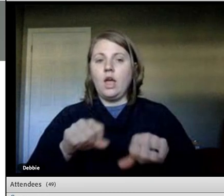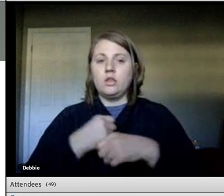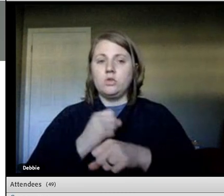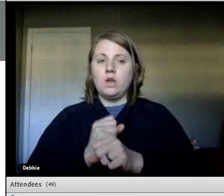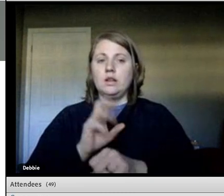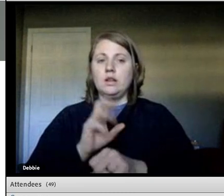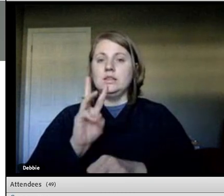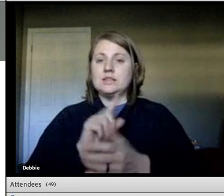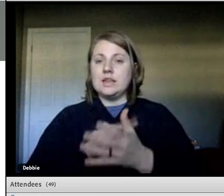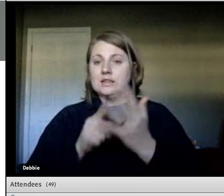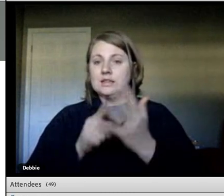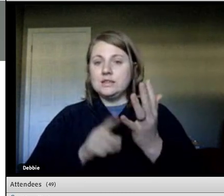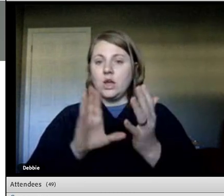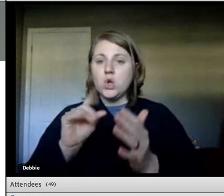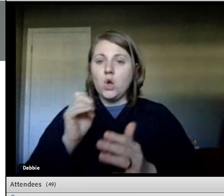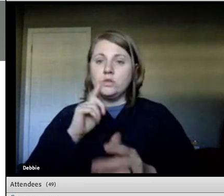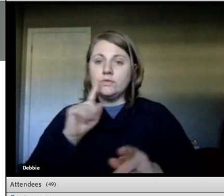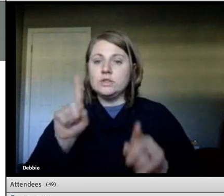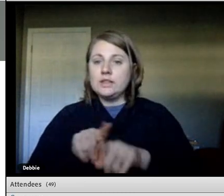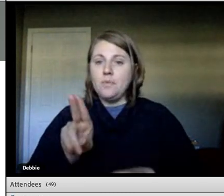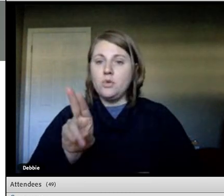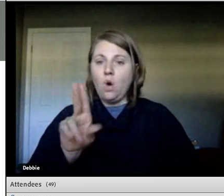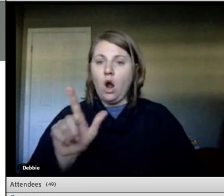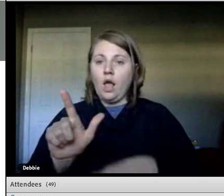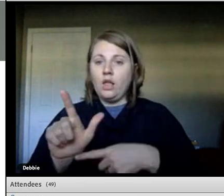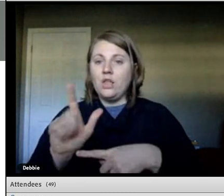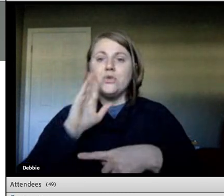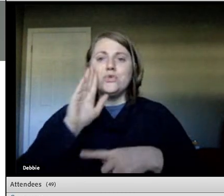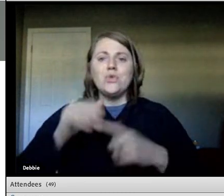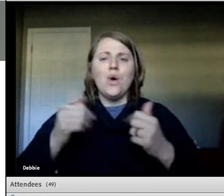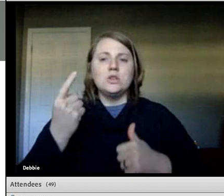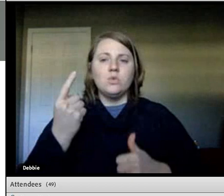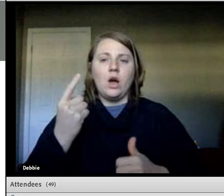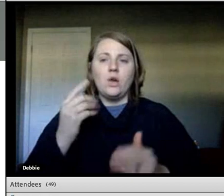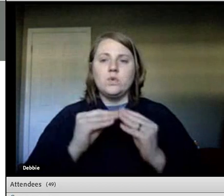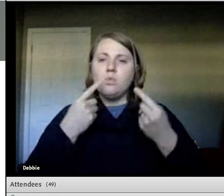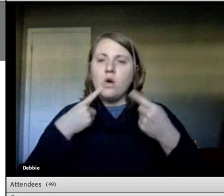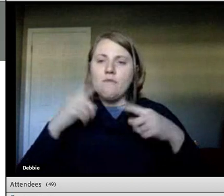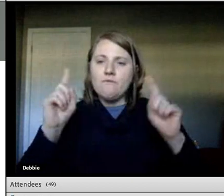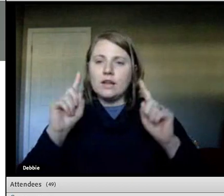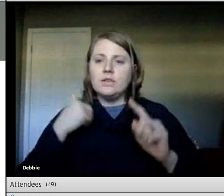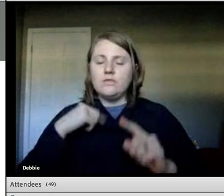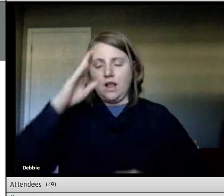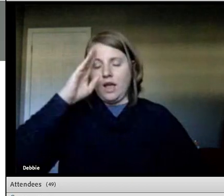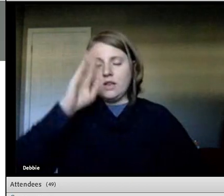and then you know which code was more effective, so I know that maybe I have a QR code on the front door.